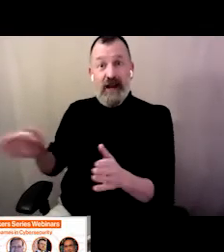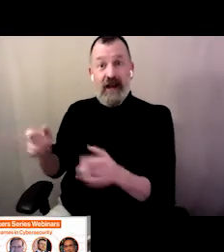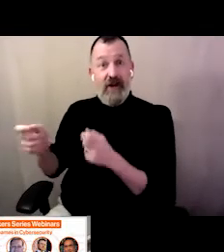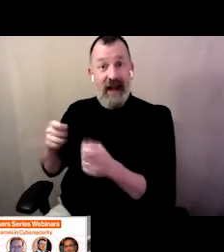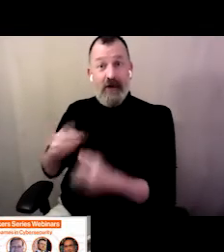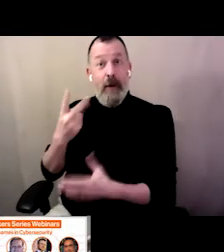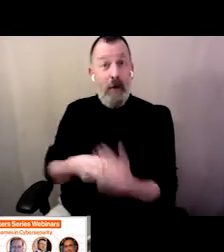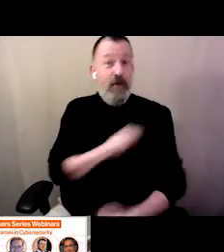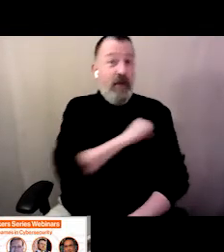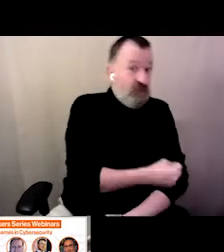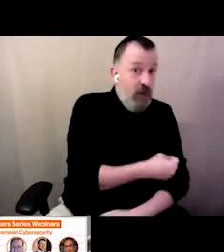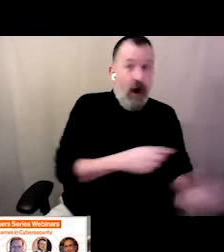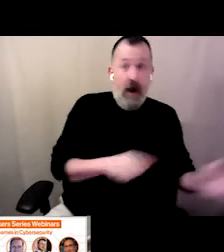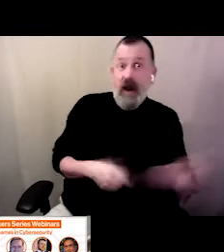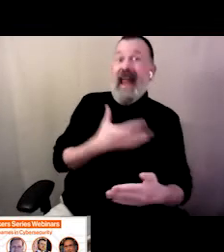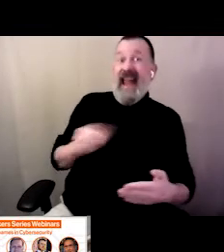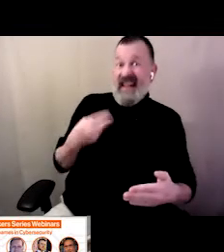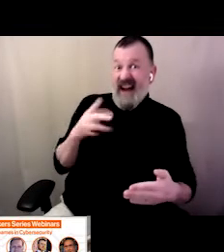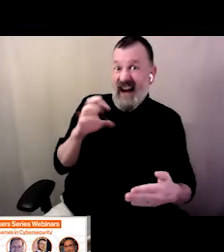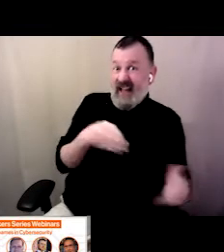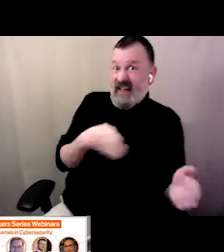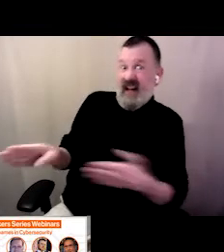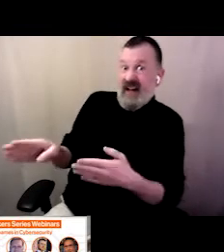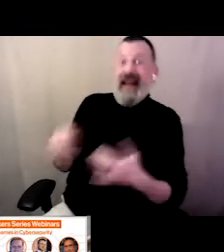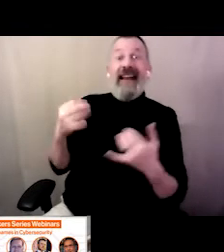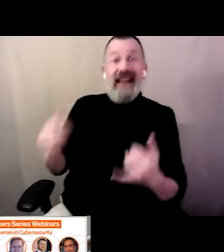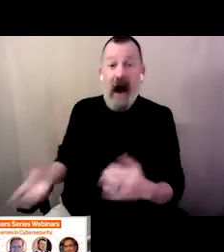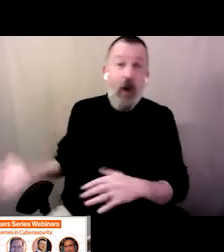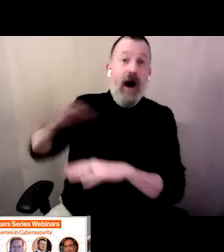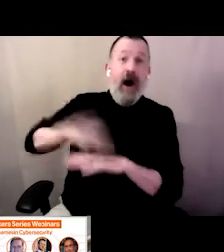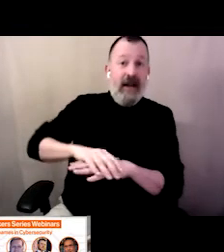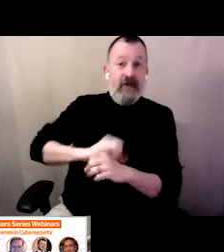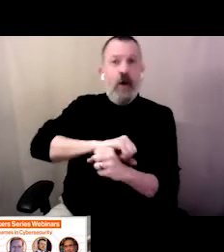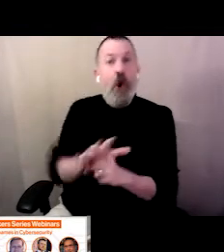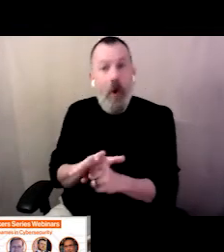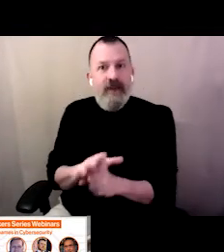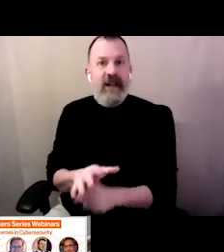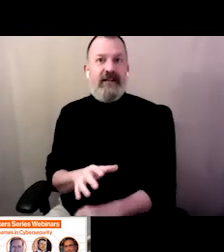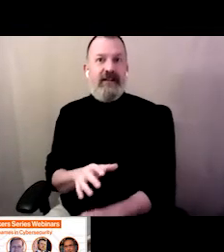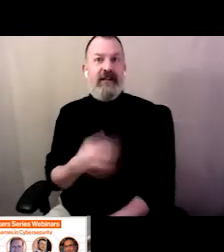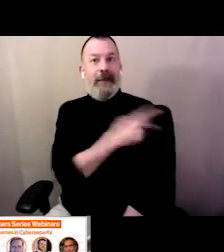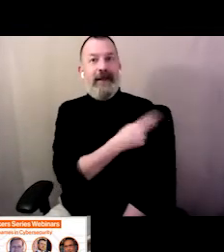probably not. Now let's add covert patients on top of that. CalebBarlow: And now, let's say, and this is what's more